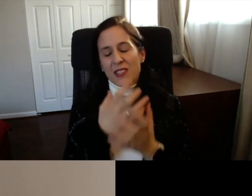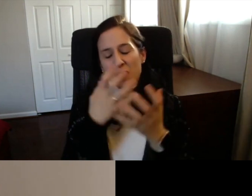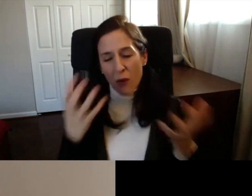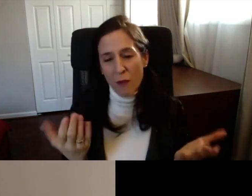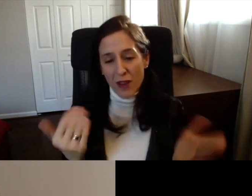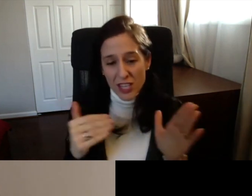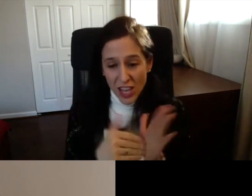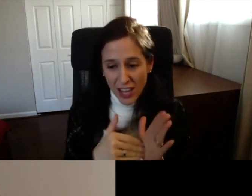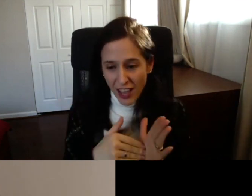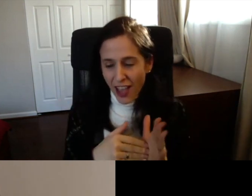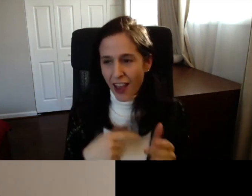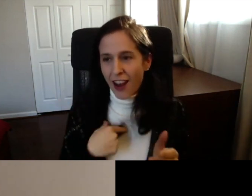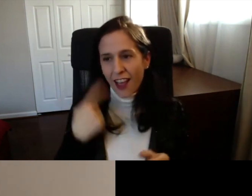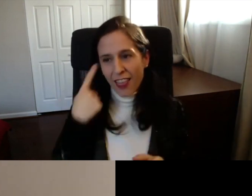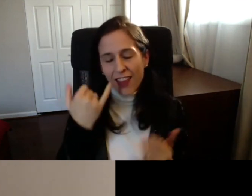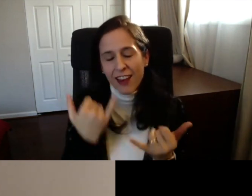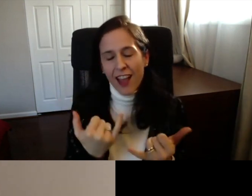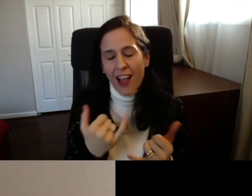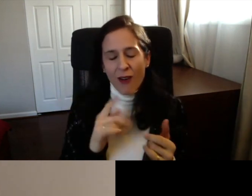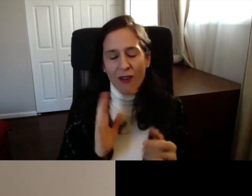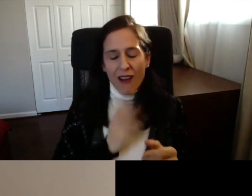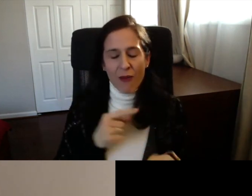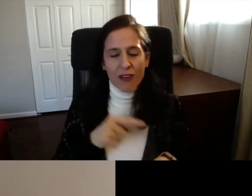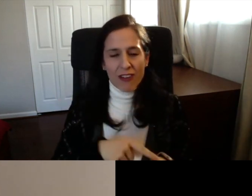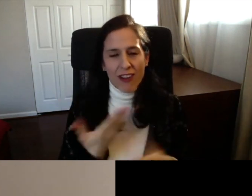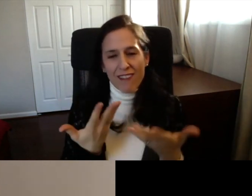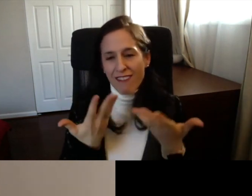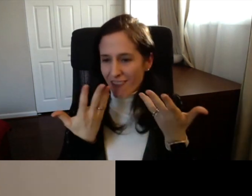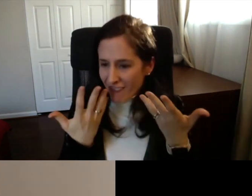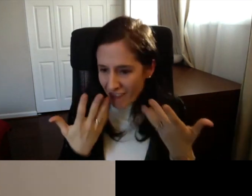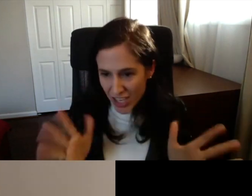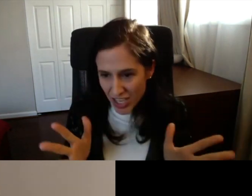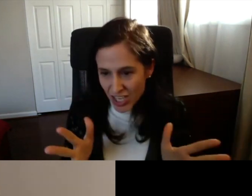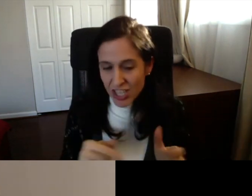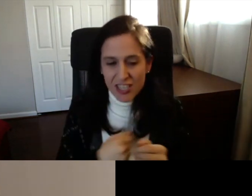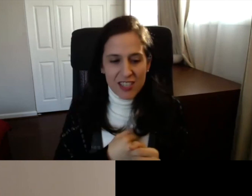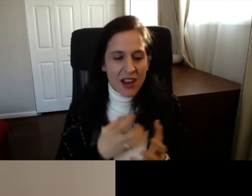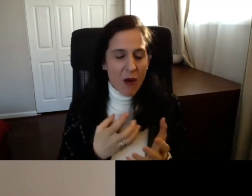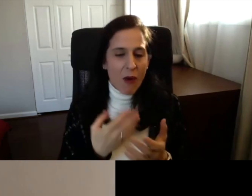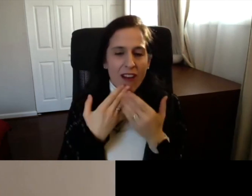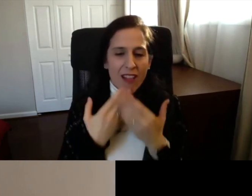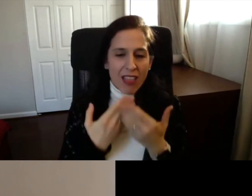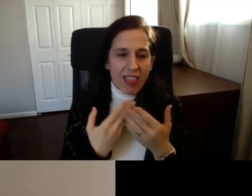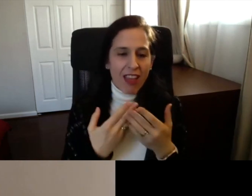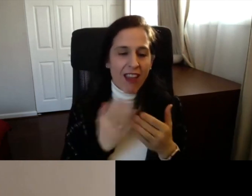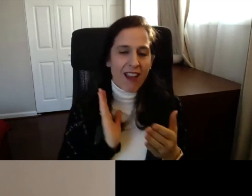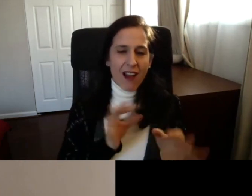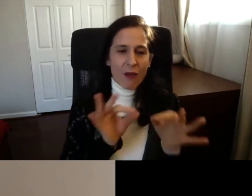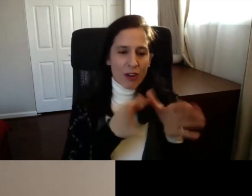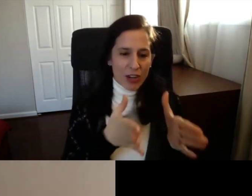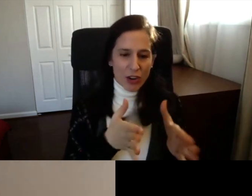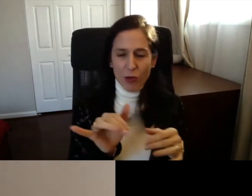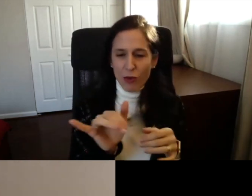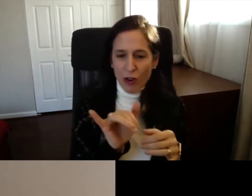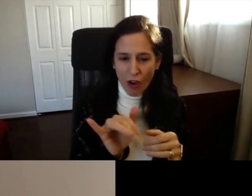great thank you so much again dr landau and i think our